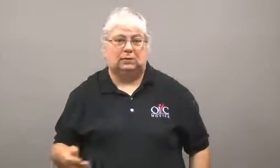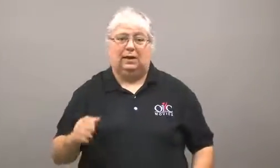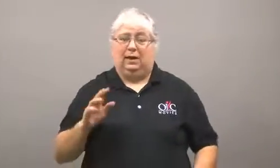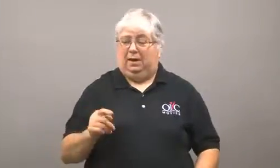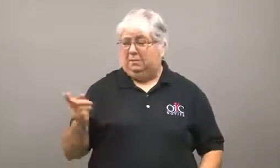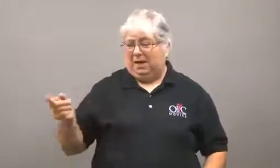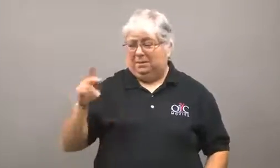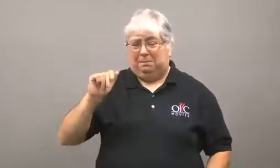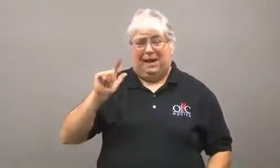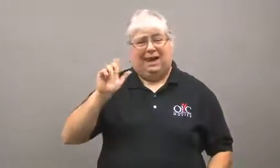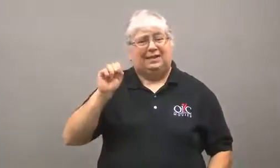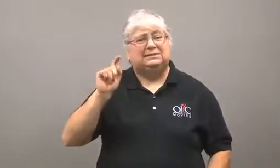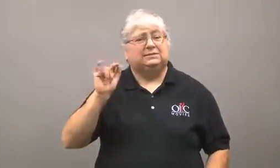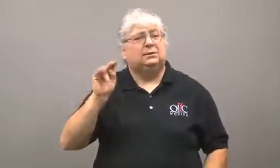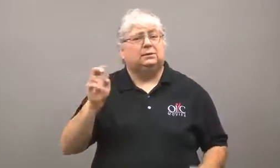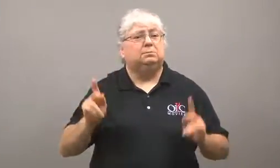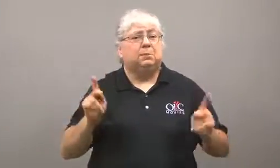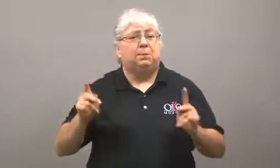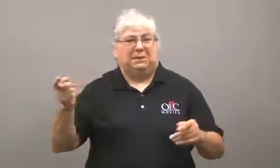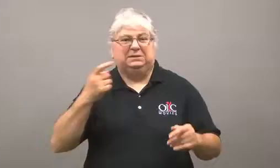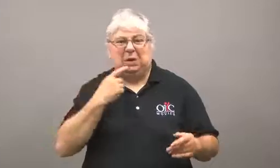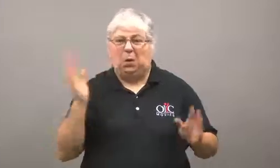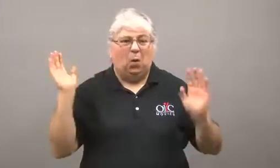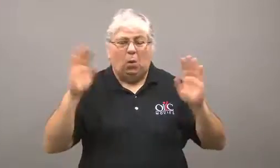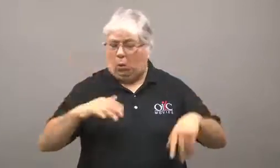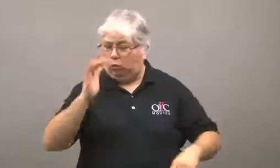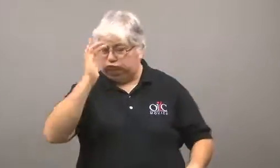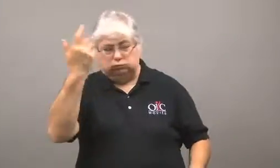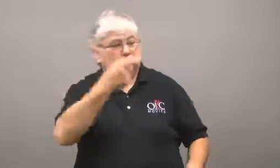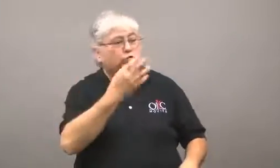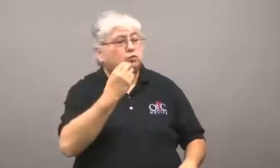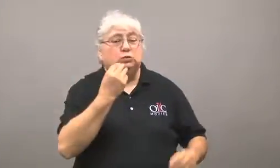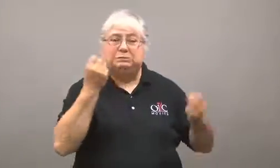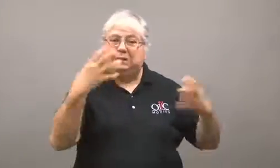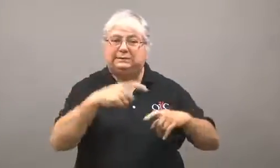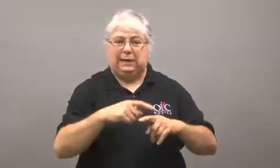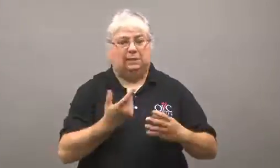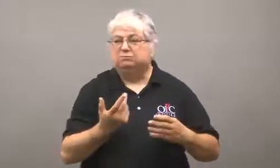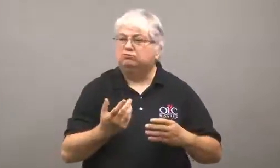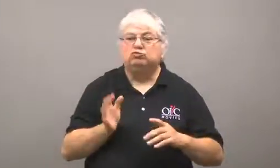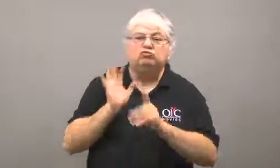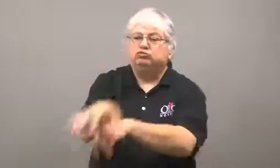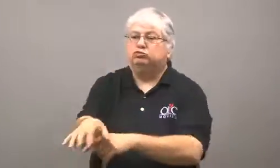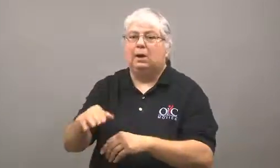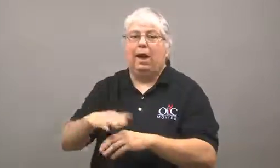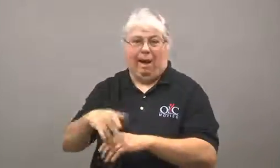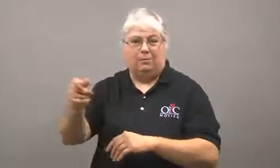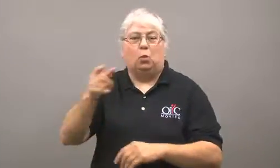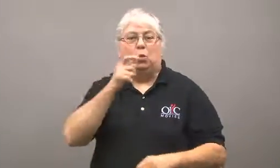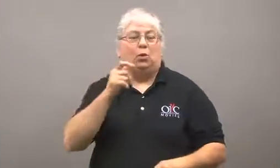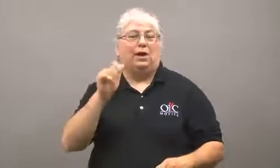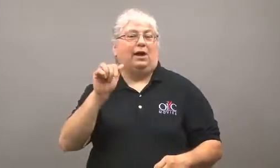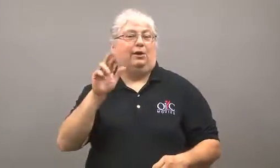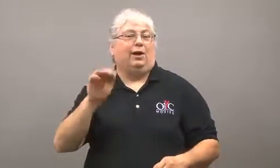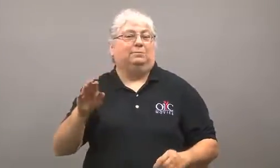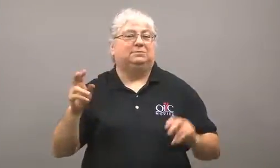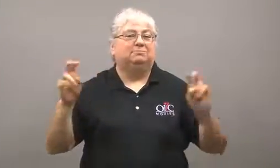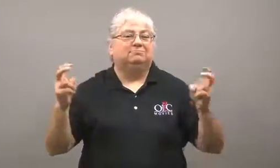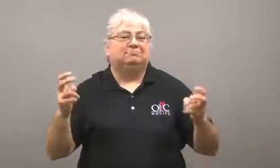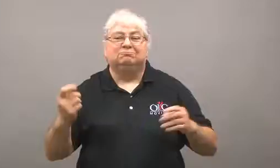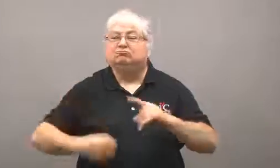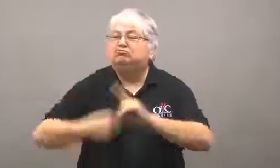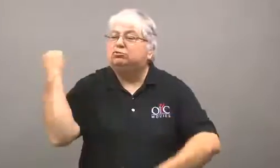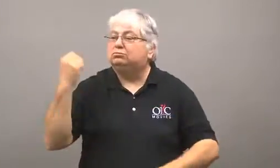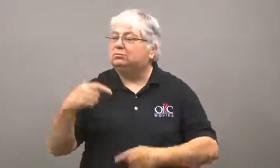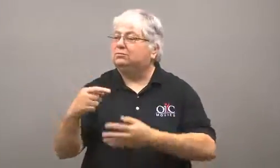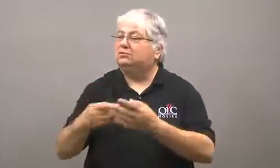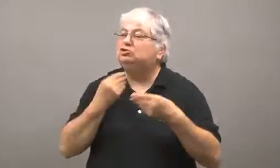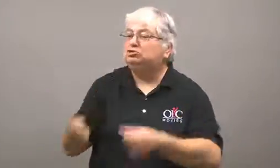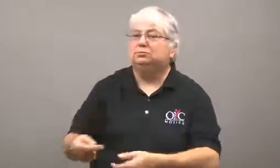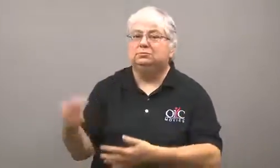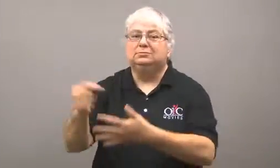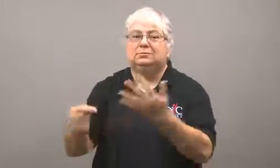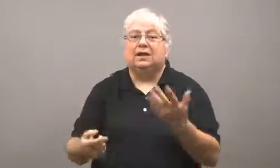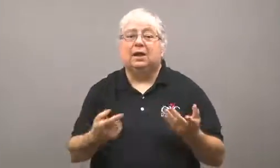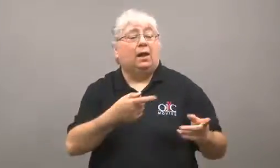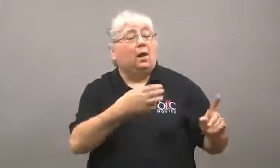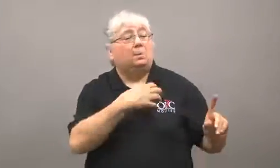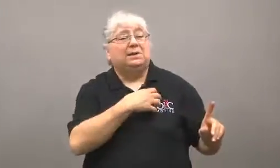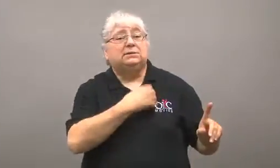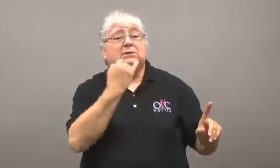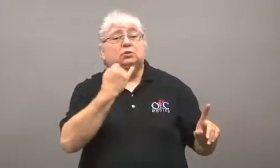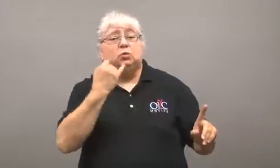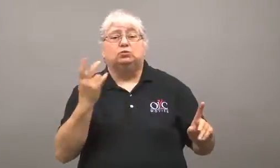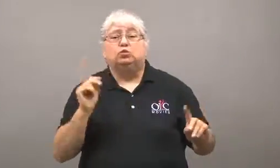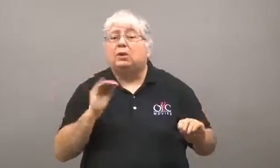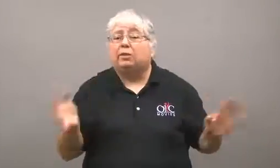The Palestinians say Arabs are constantly abused and attacked by Israelis.